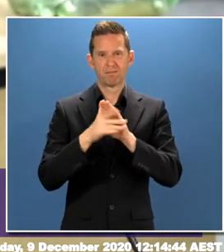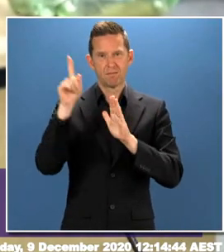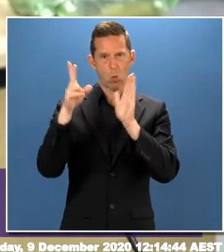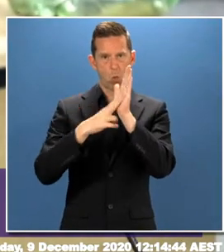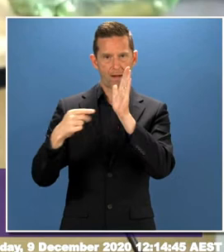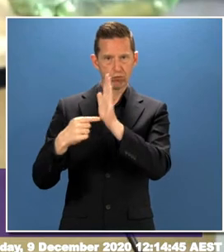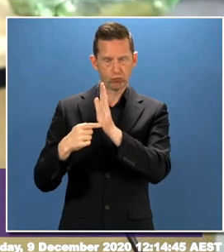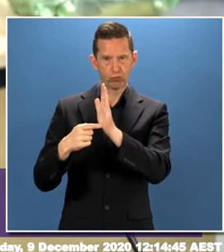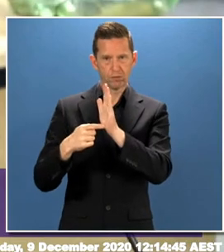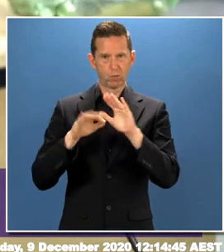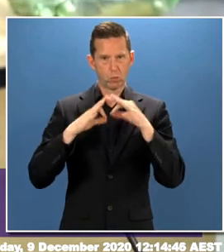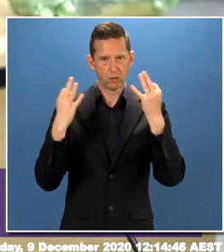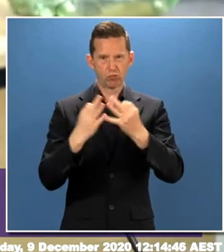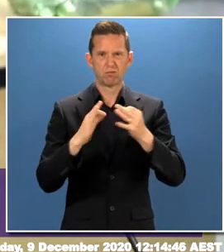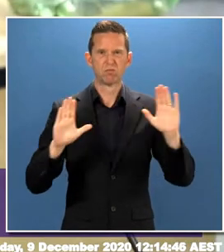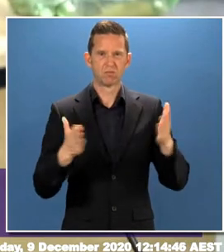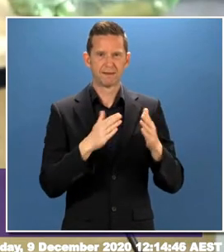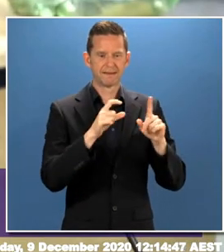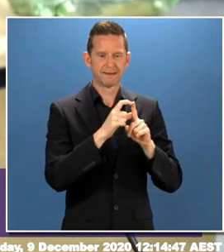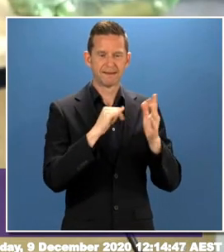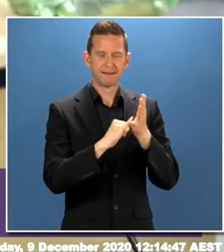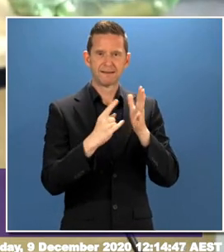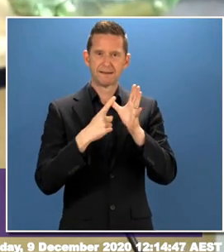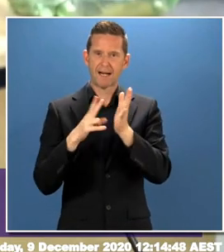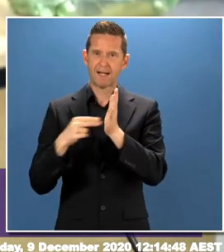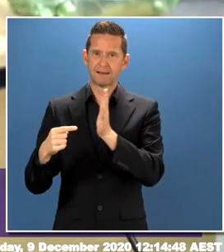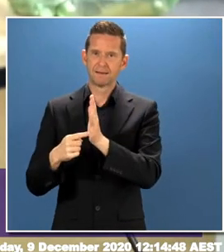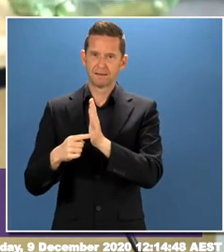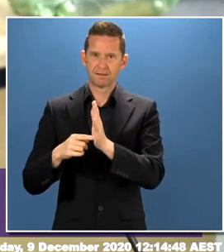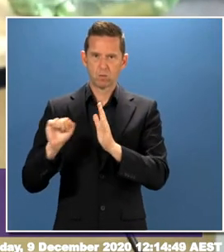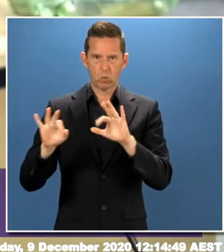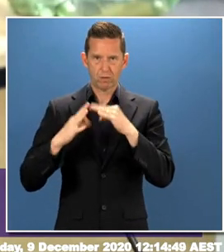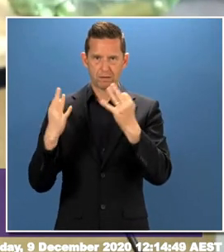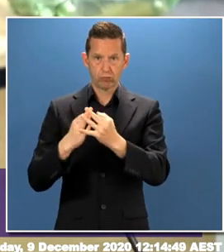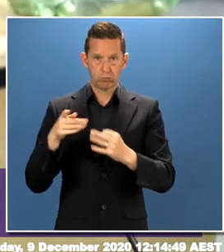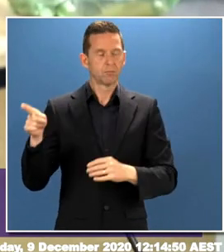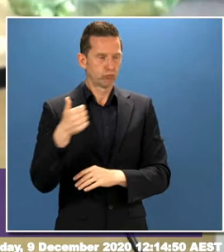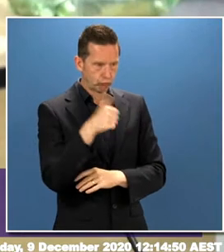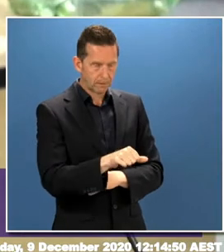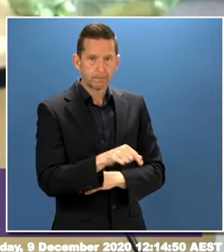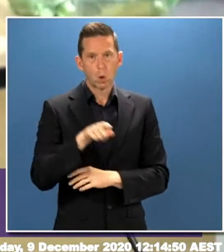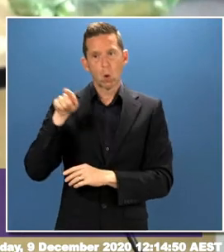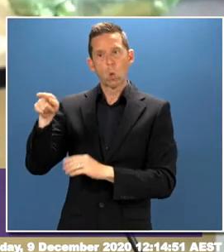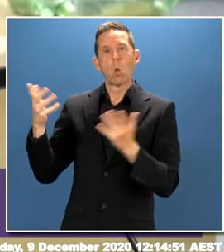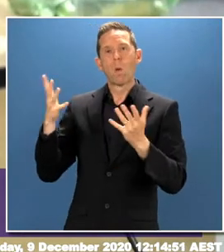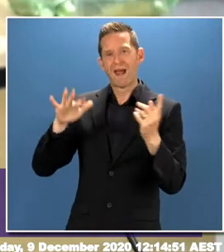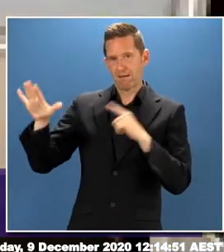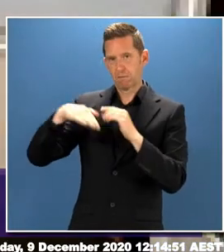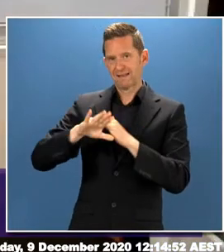which is commonly called DSANT, is that right? Yes, that's right. You are based in Darwin, as I said in the introduction,